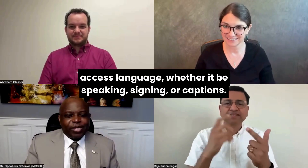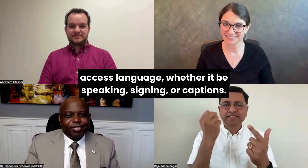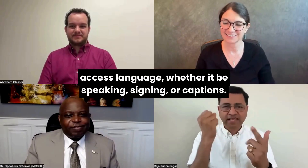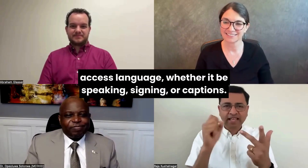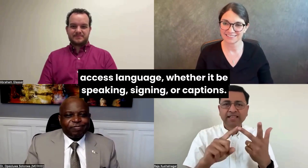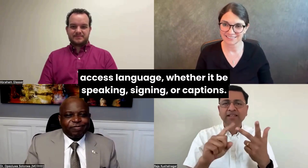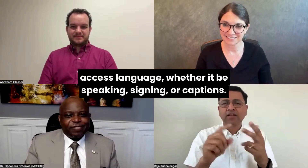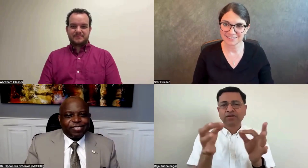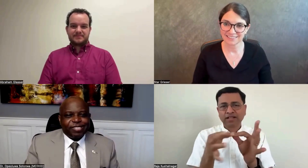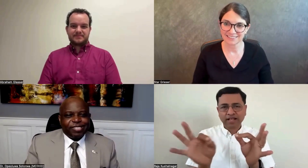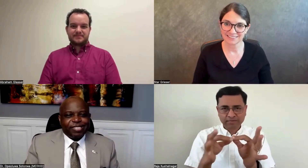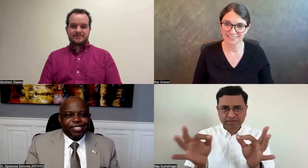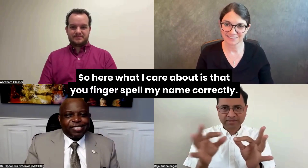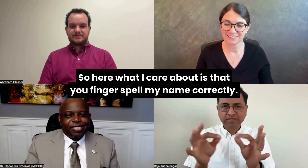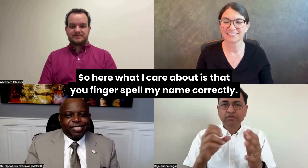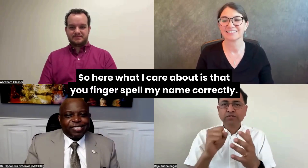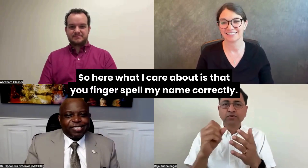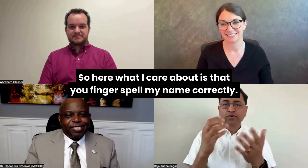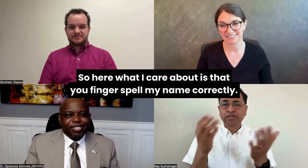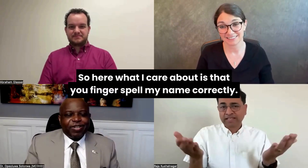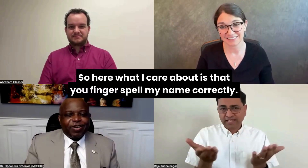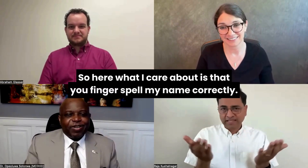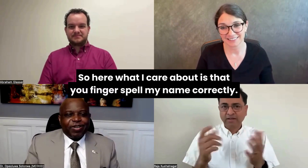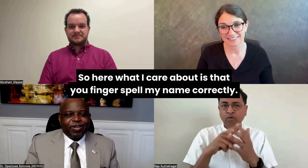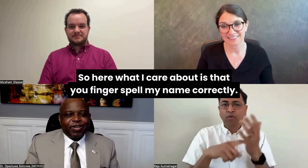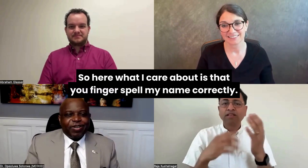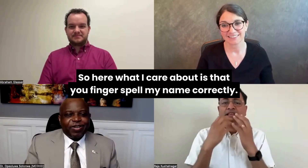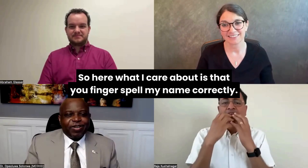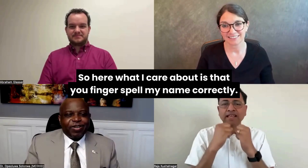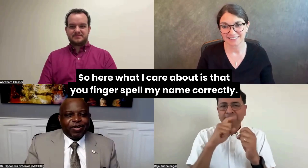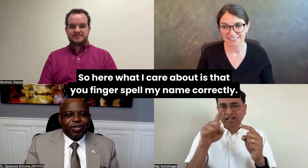So here what I care about is that you finger spell my name correctly.